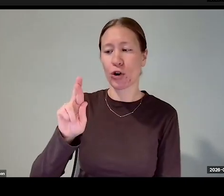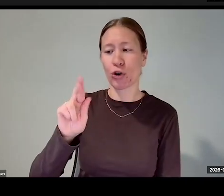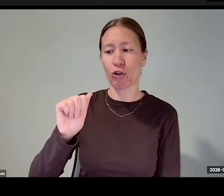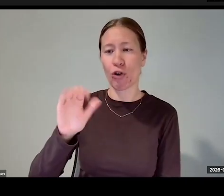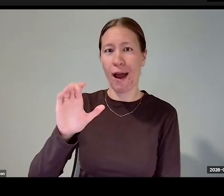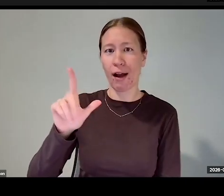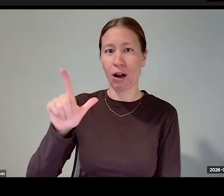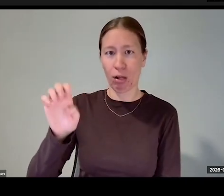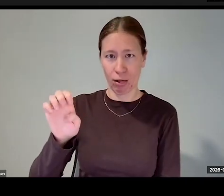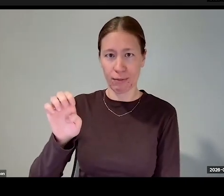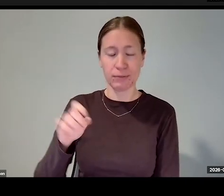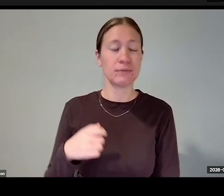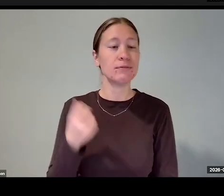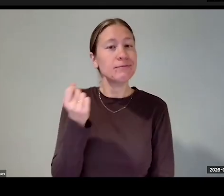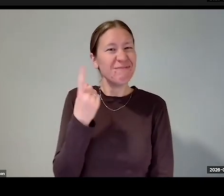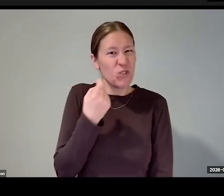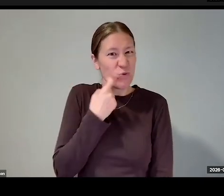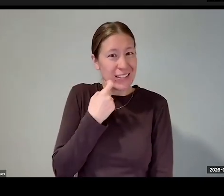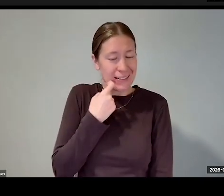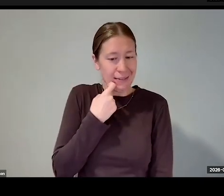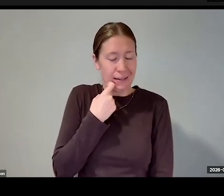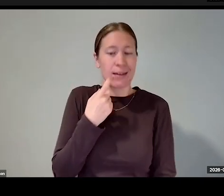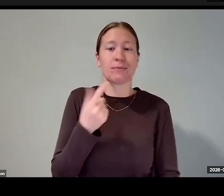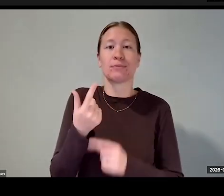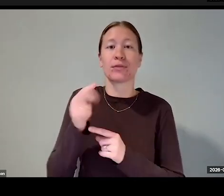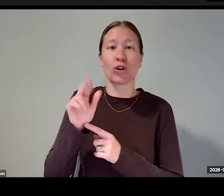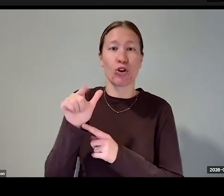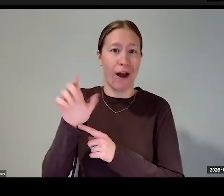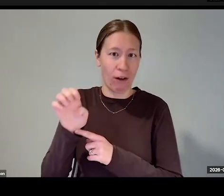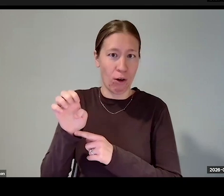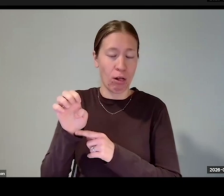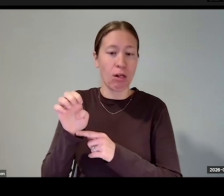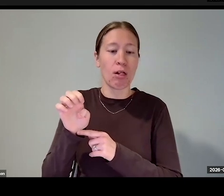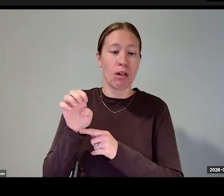We understand that recently the level of access that Grackle is requesting has changed